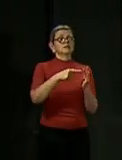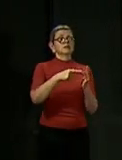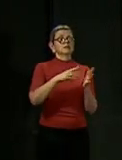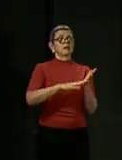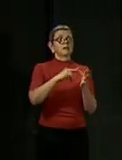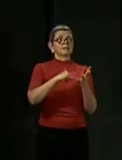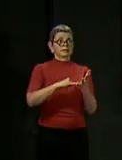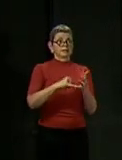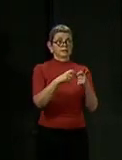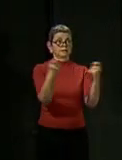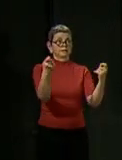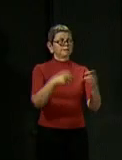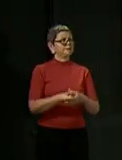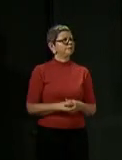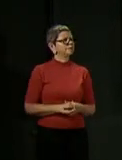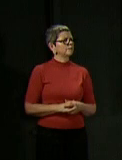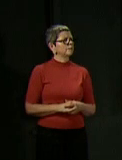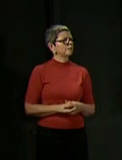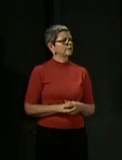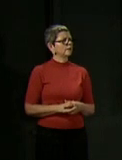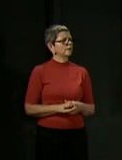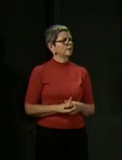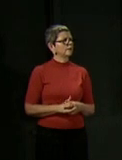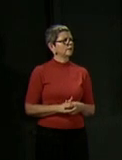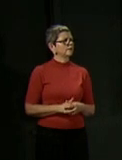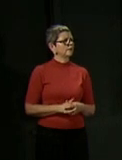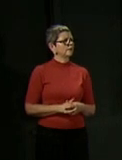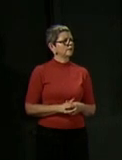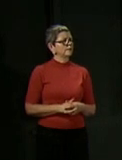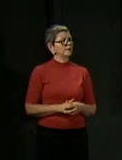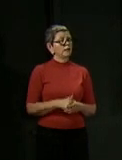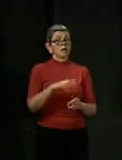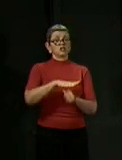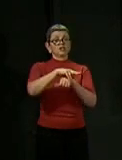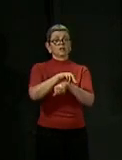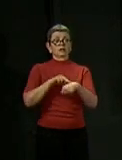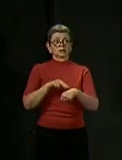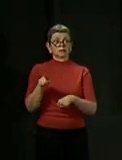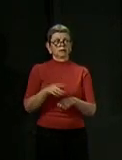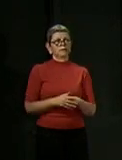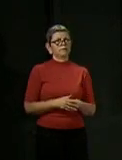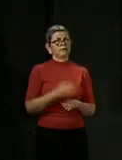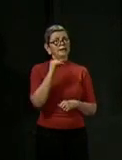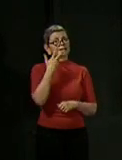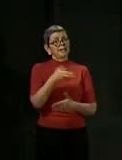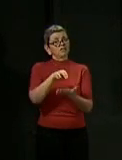Hello. A quick one for the chief constable as the daily record splashed today, that police